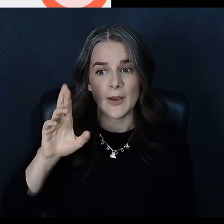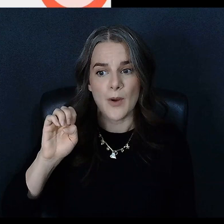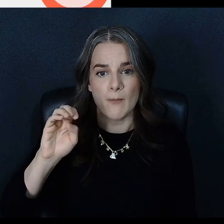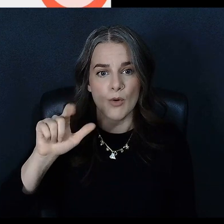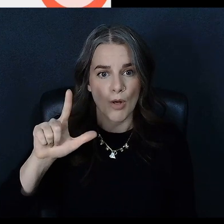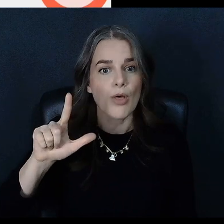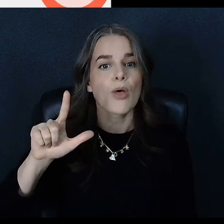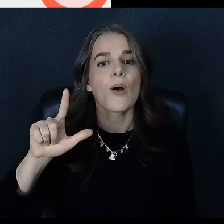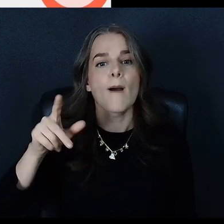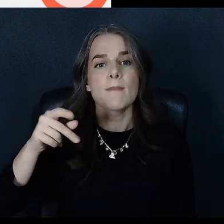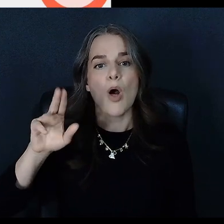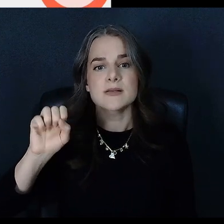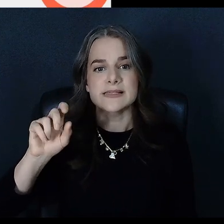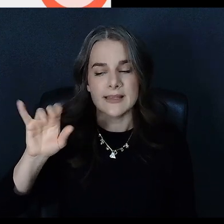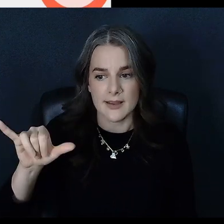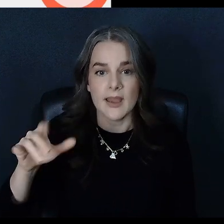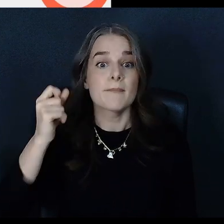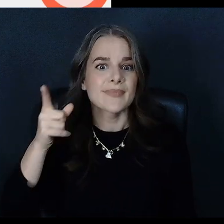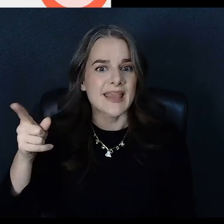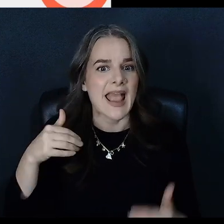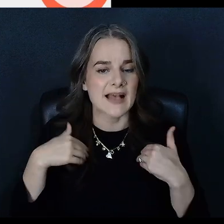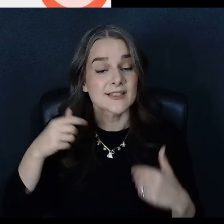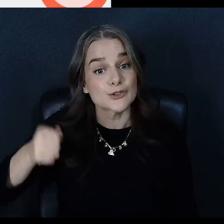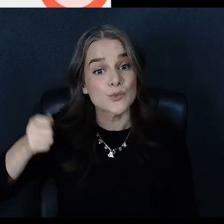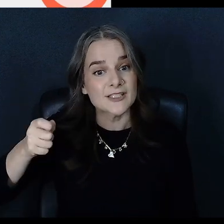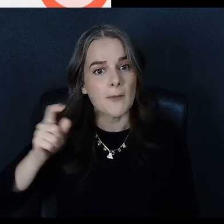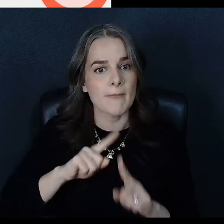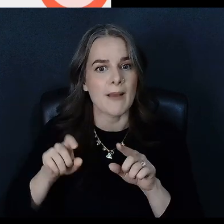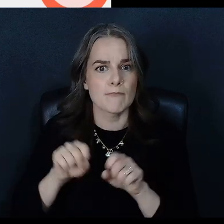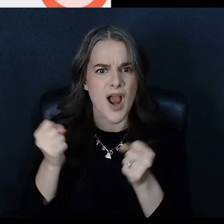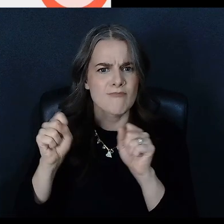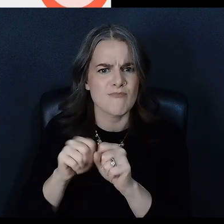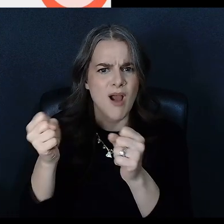And so as we start thinking about switches, the last time we got switches for him, we actually